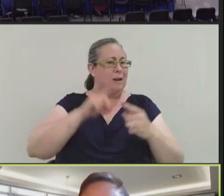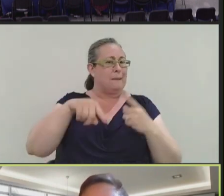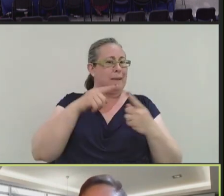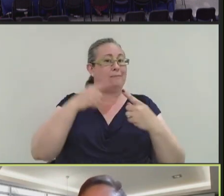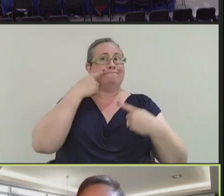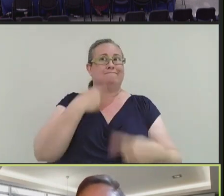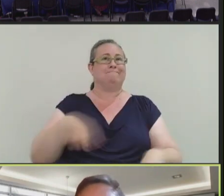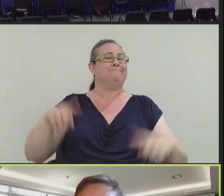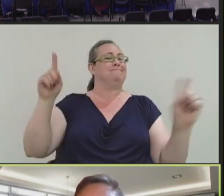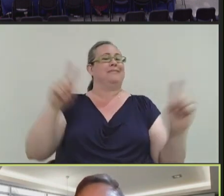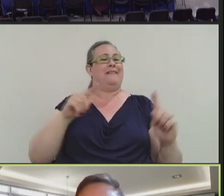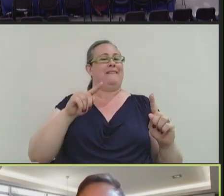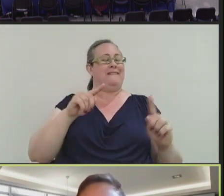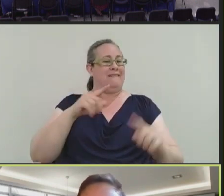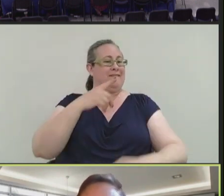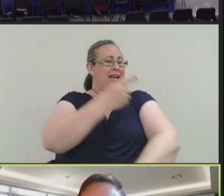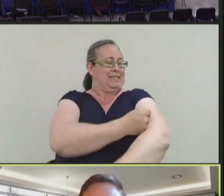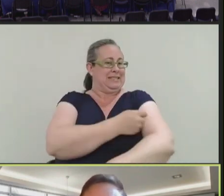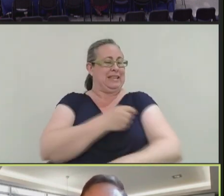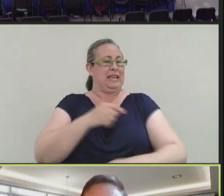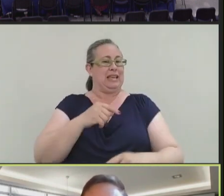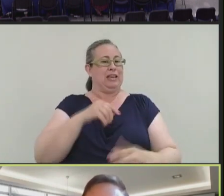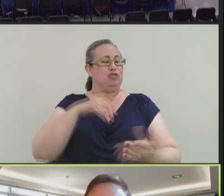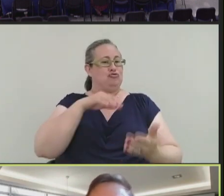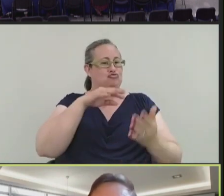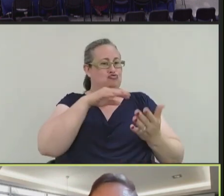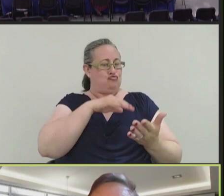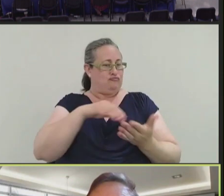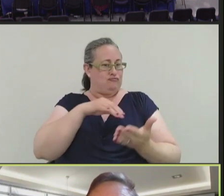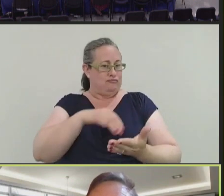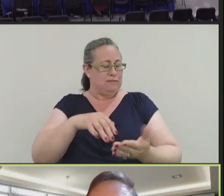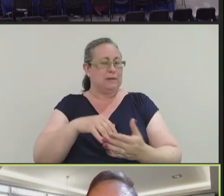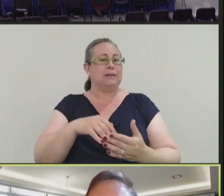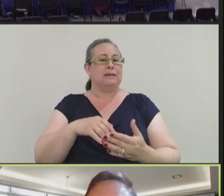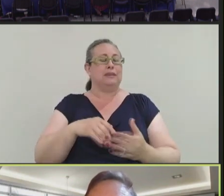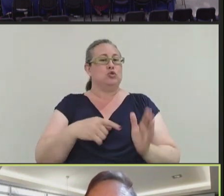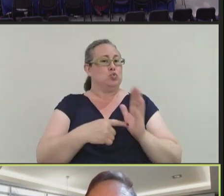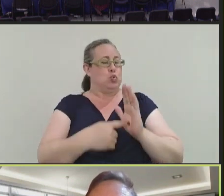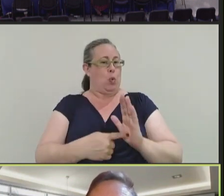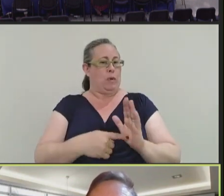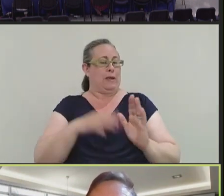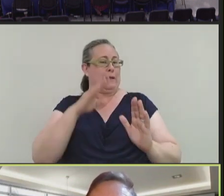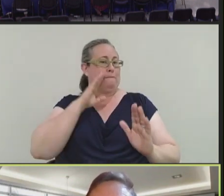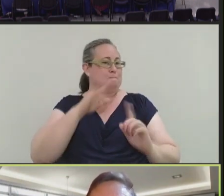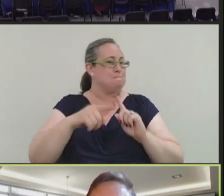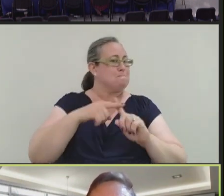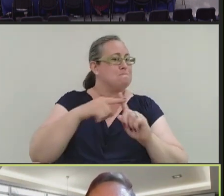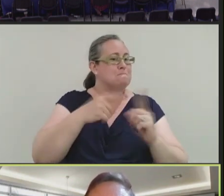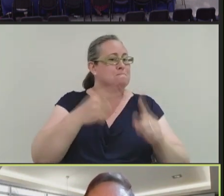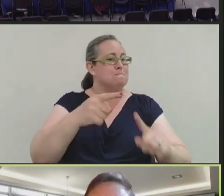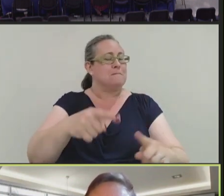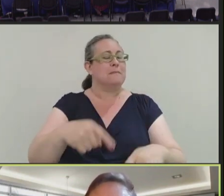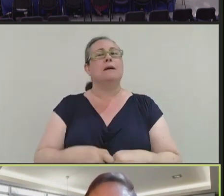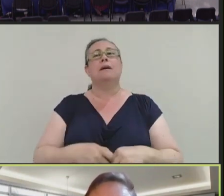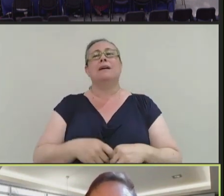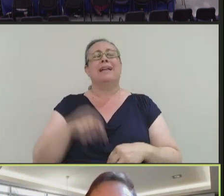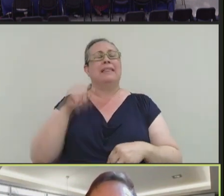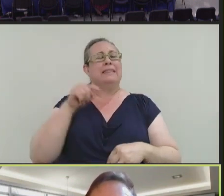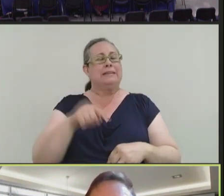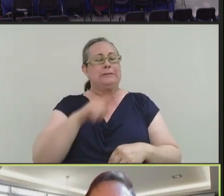vaccine trial that's showing promise. And this really is coming on the tail end of